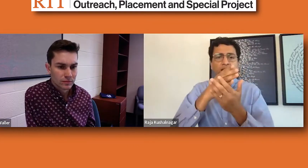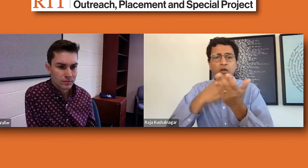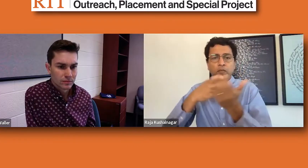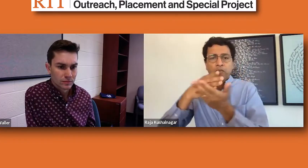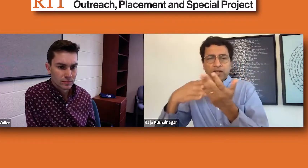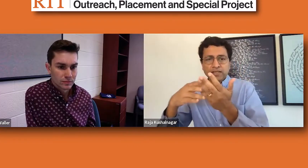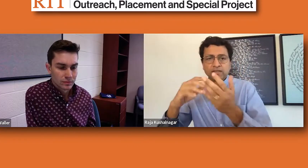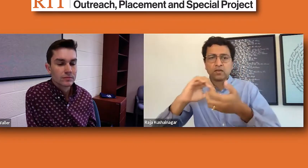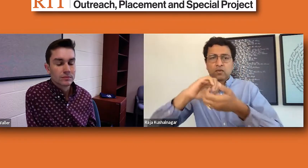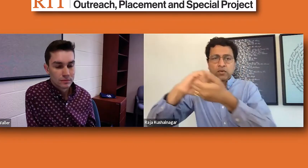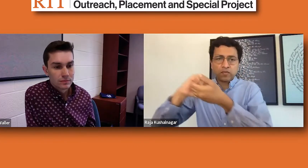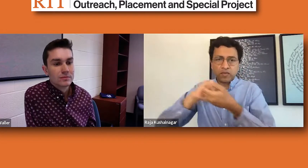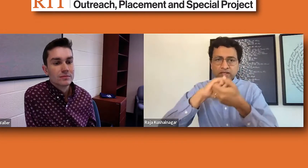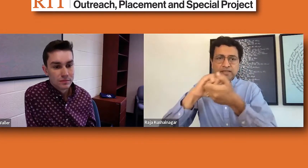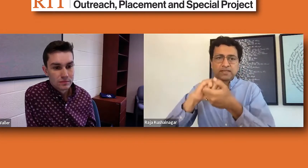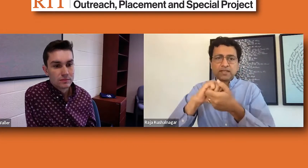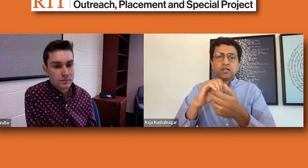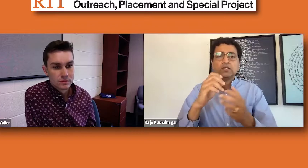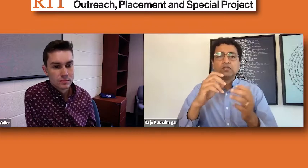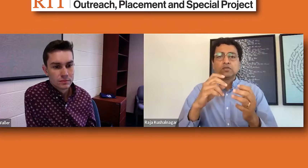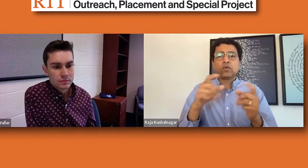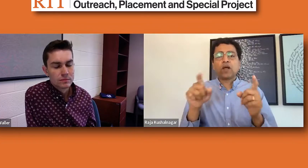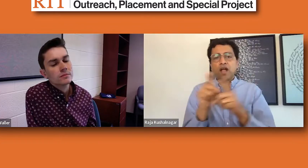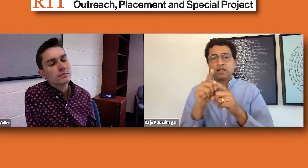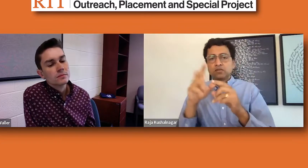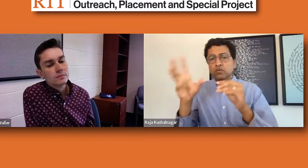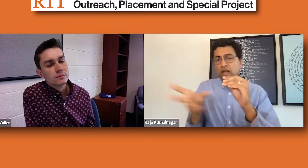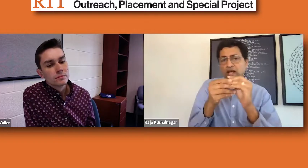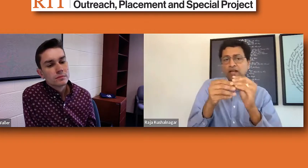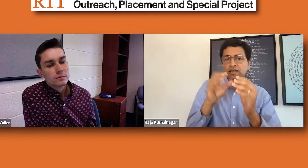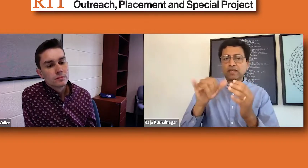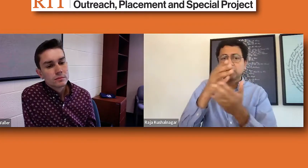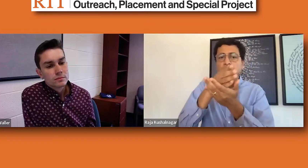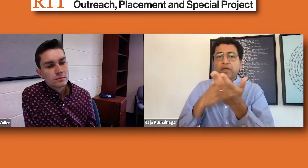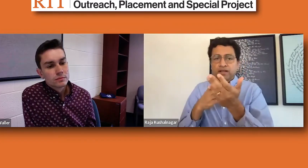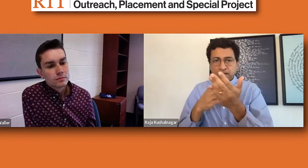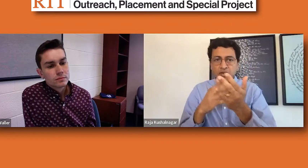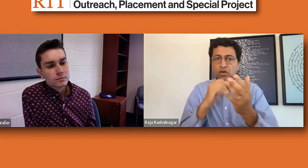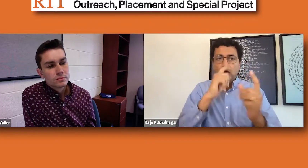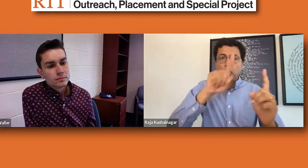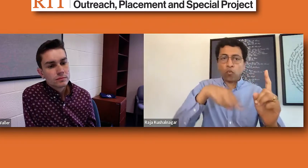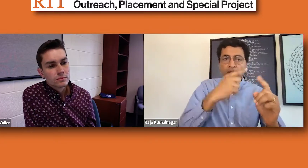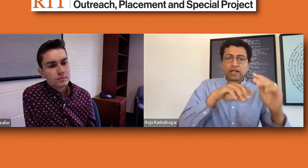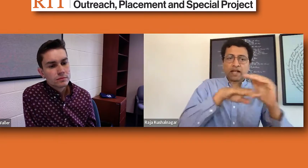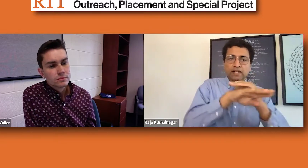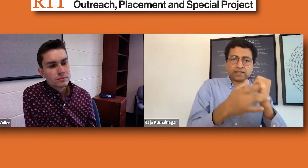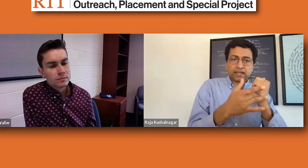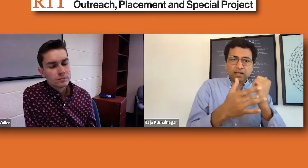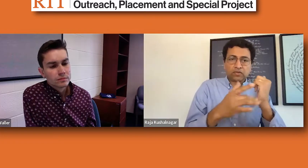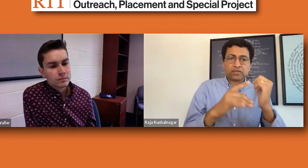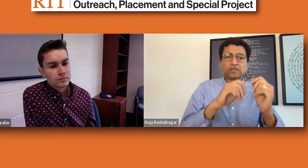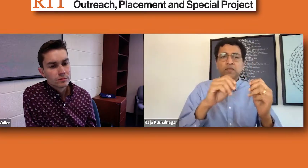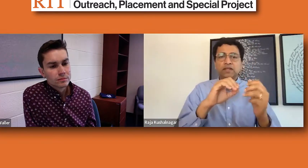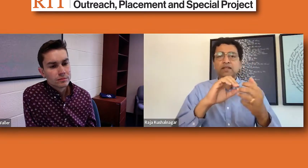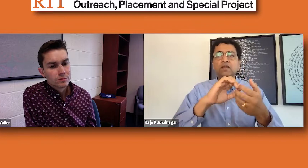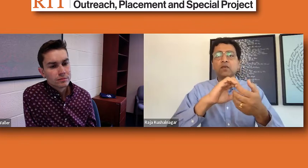it involved a lot of social aspects and also a lot of collaboration. And I really wanted to not just have